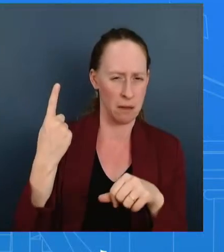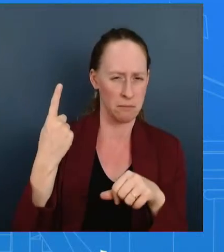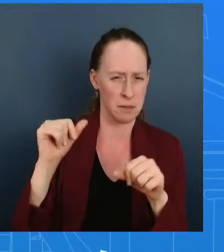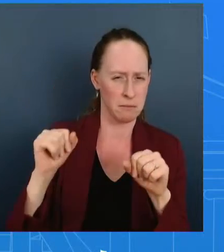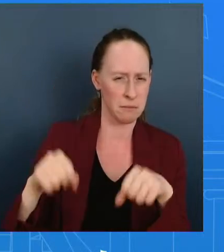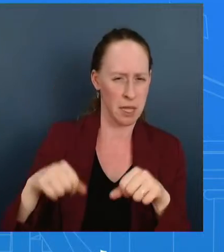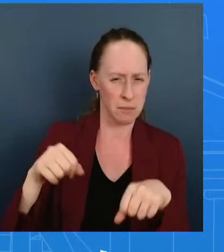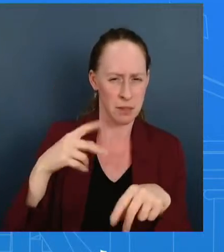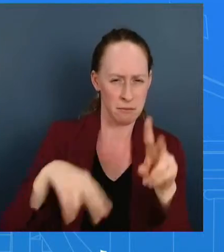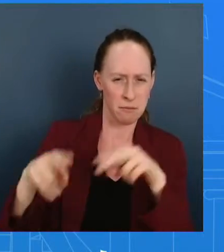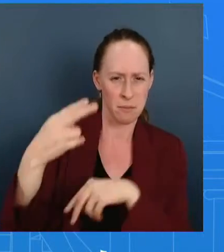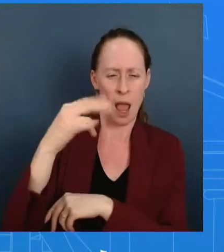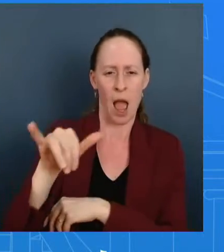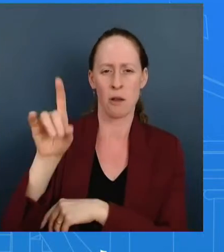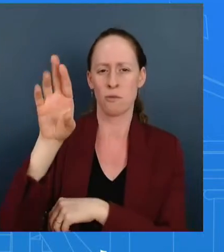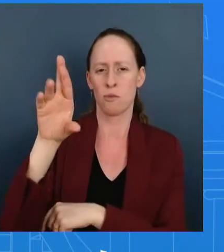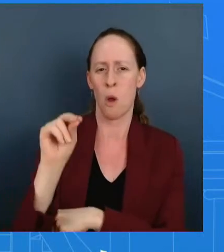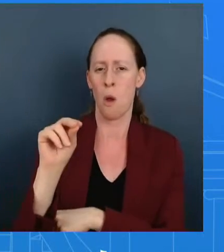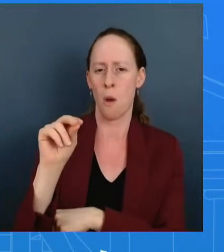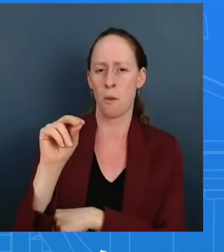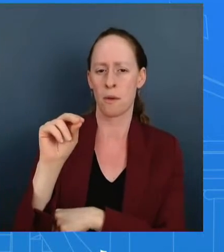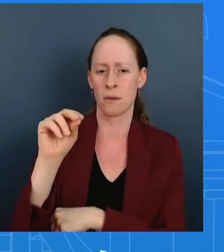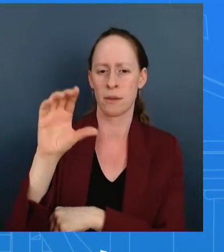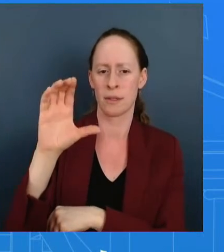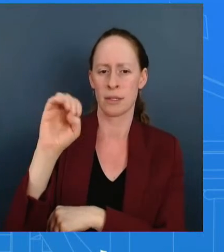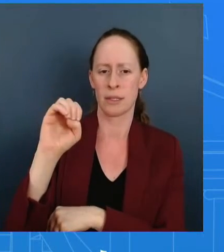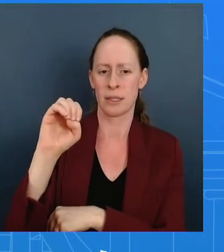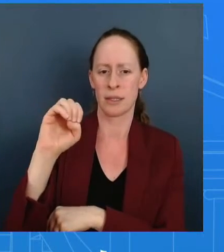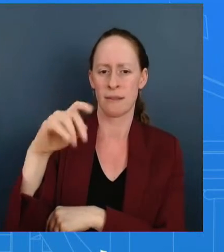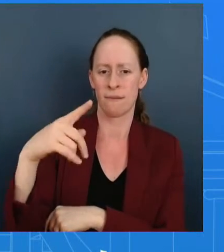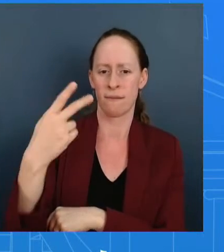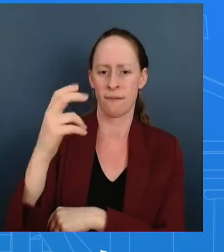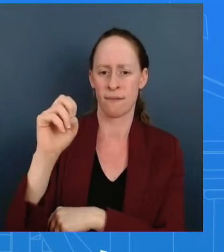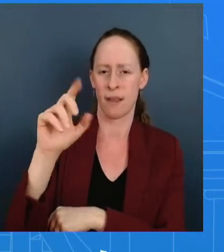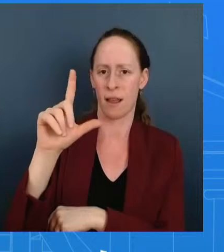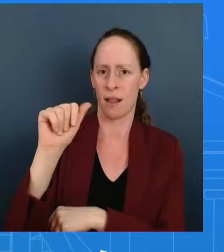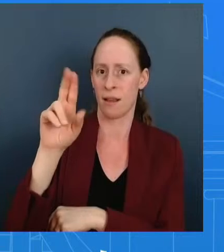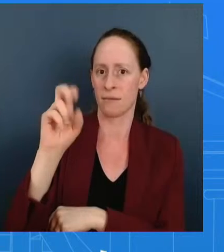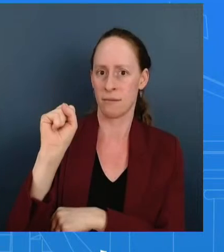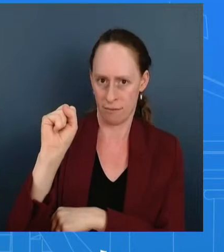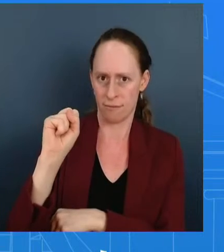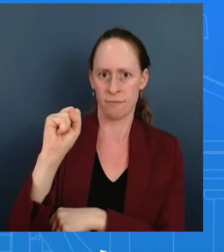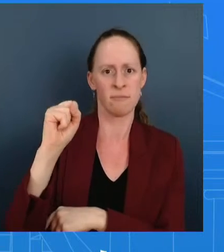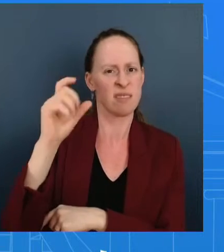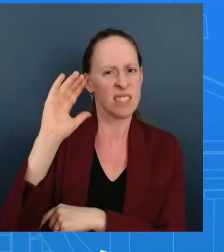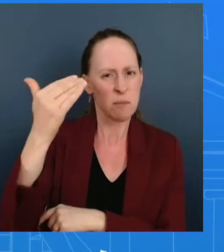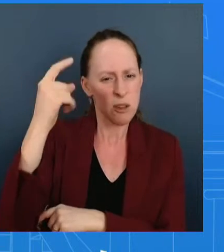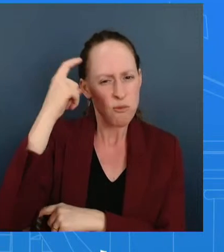It's something we've never heard in any of the medical reports. Is that something that the president has been -- Ms. Jean-Pierre: If it's -- The Press: -- evaluated for? Ms. Jean-Pierre: Le- -- if it's -- if it's not